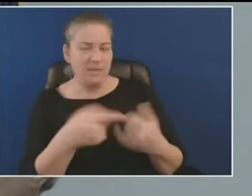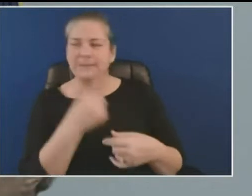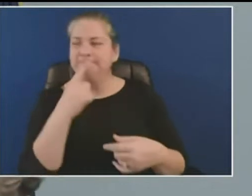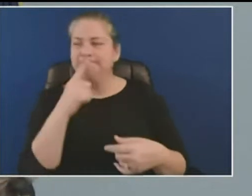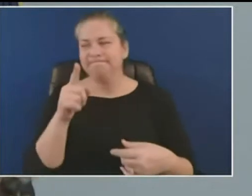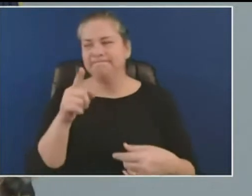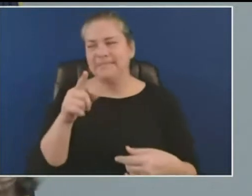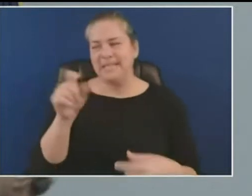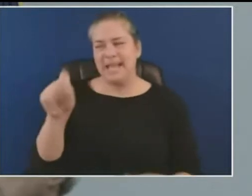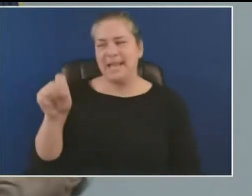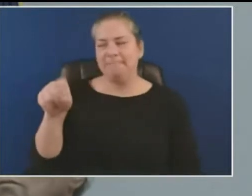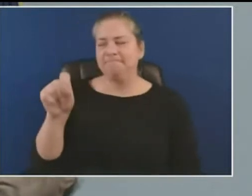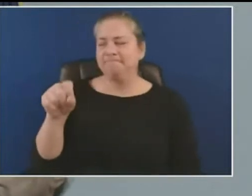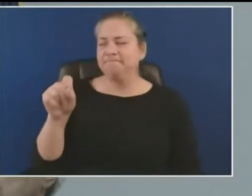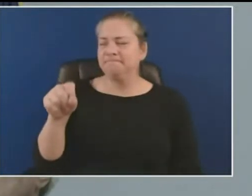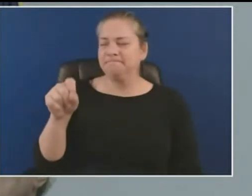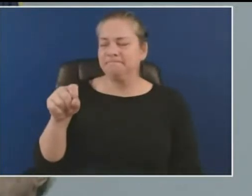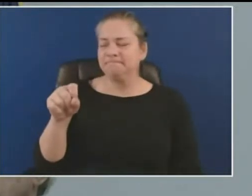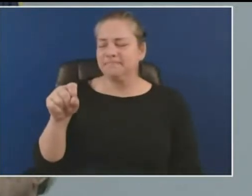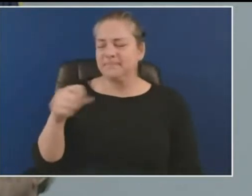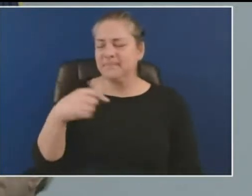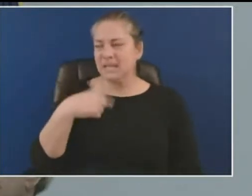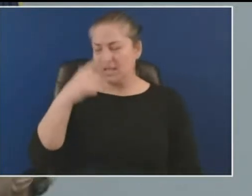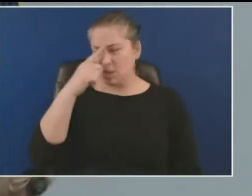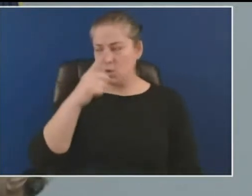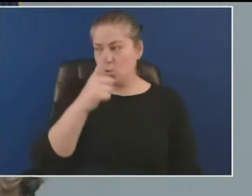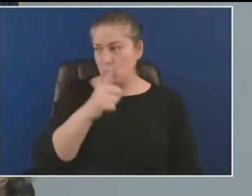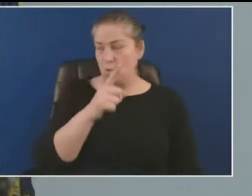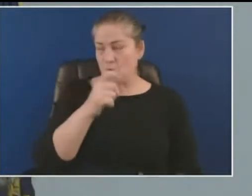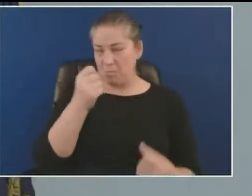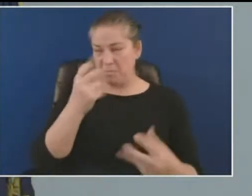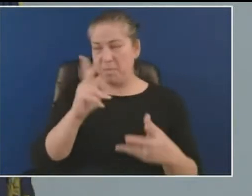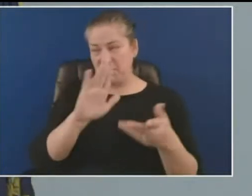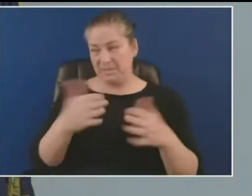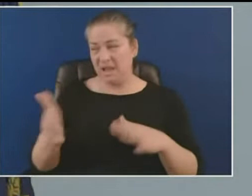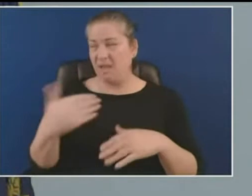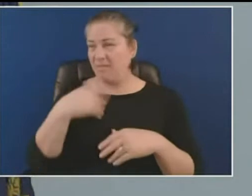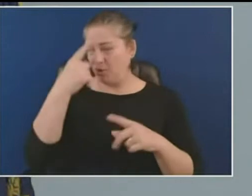I believe we lost a 3 year old and. Graves County uhm. We're going